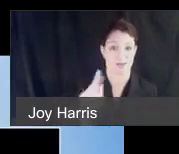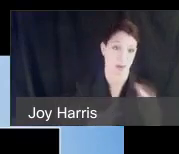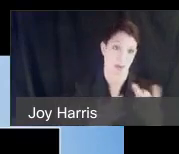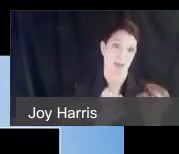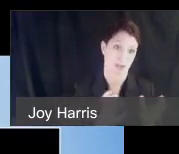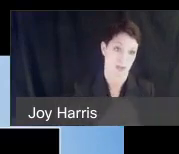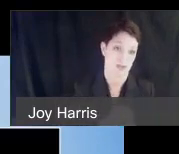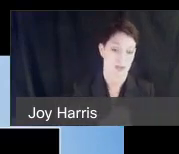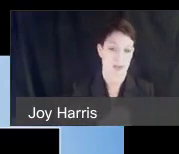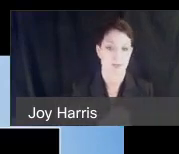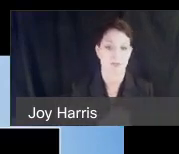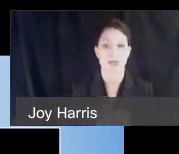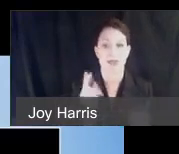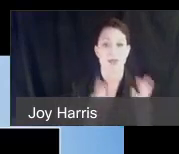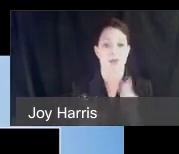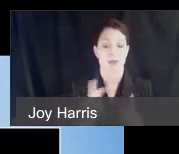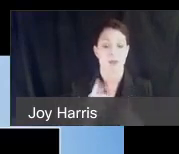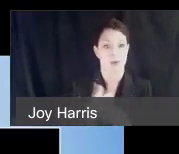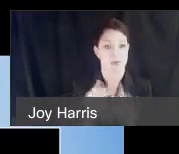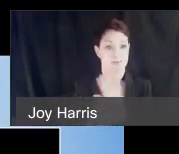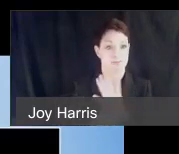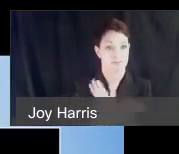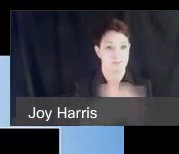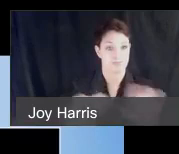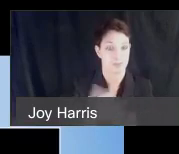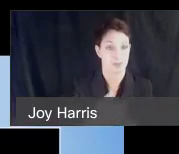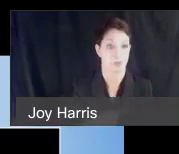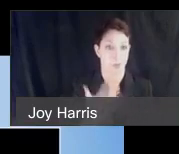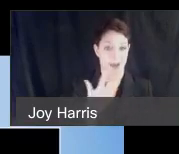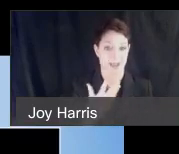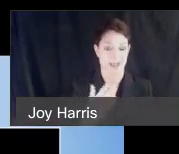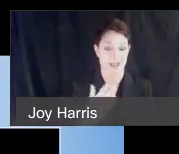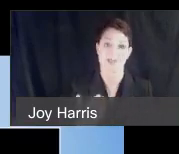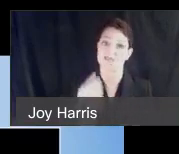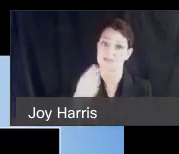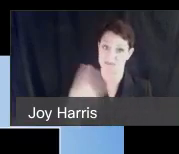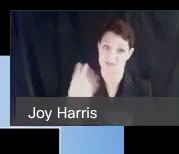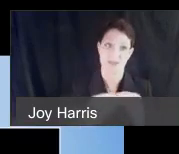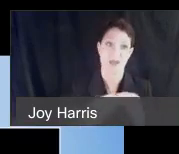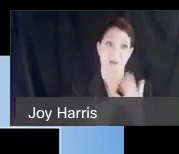Individuals that identify as white are over represented in these numbers, as you can see.